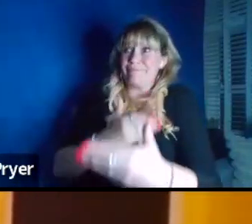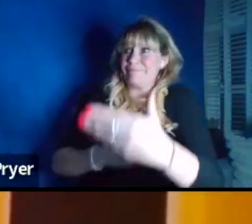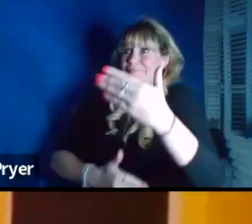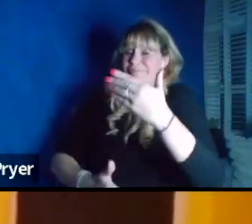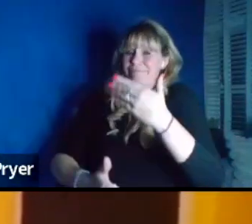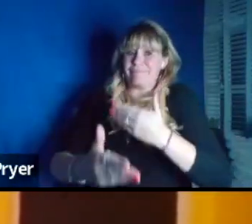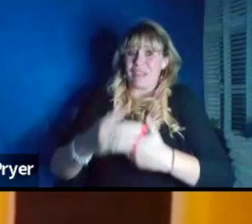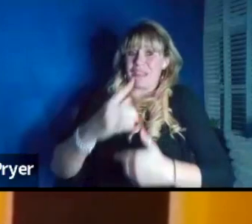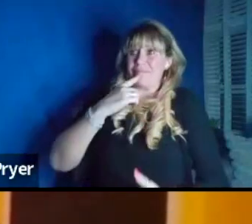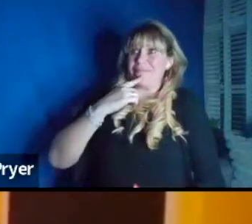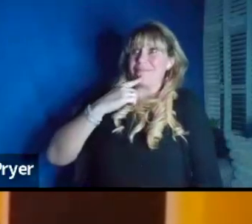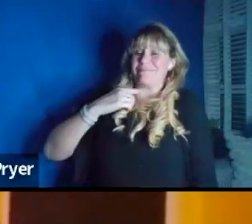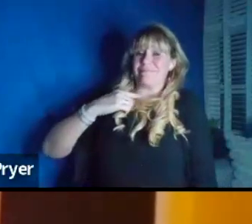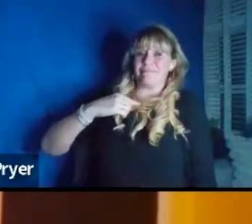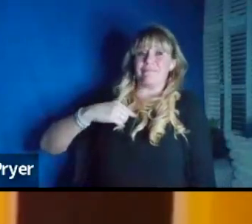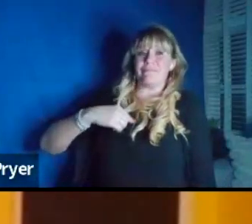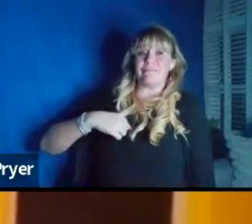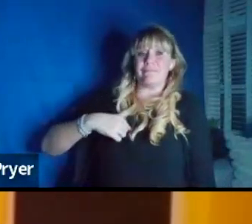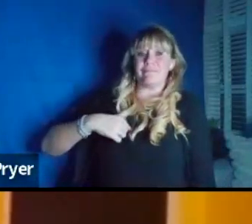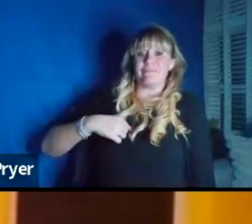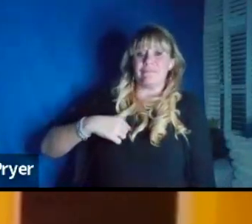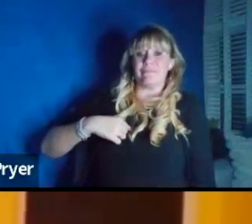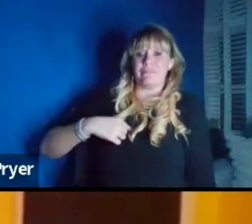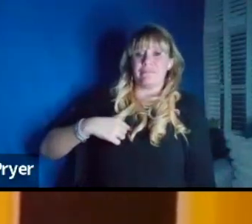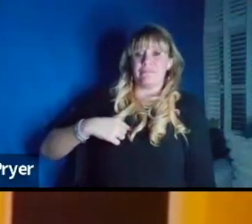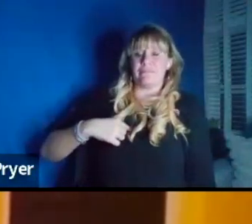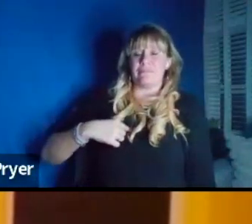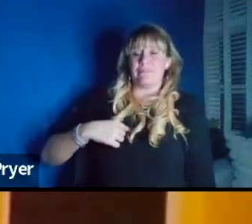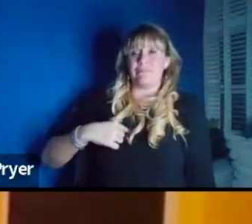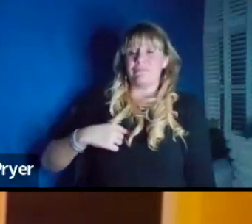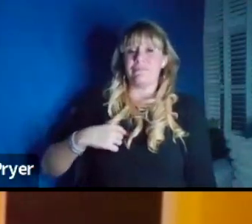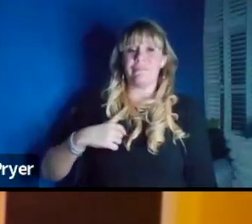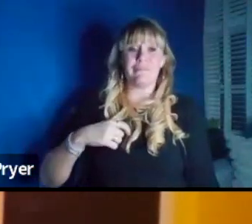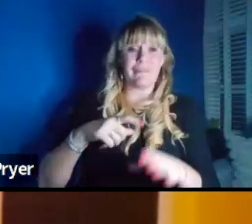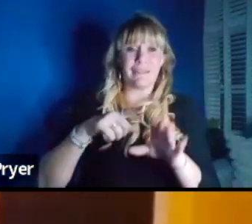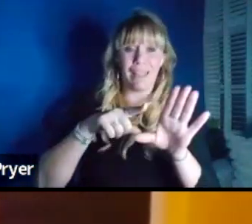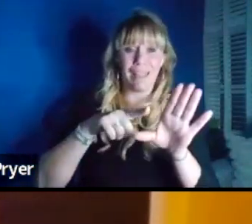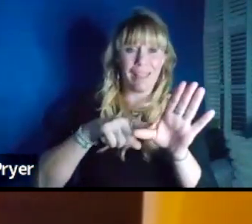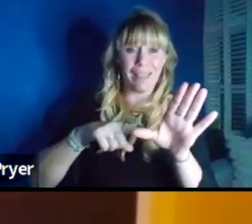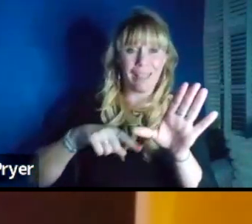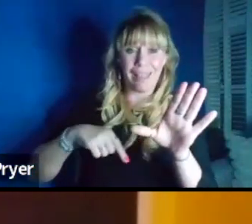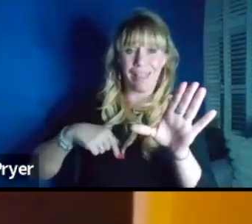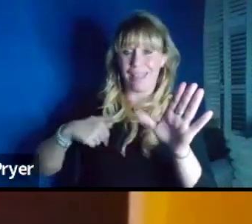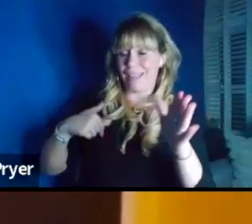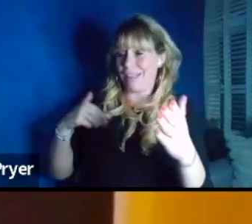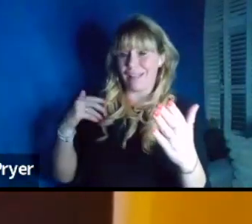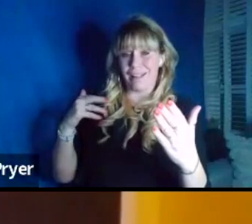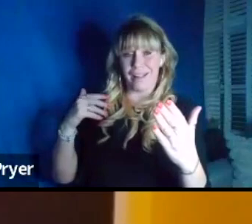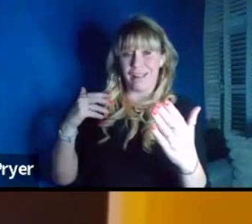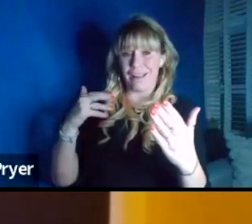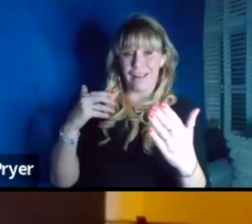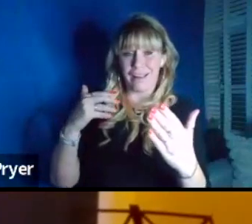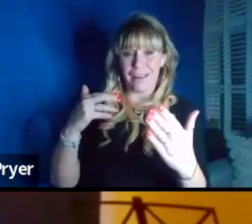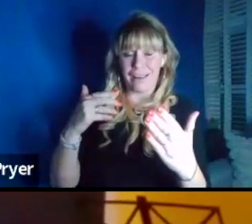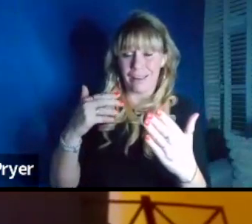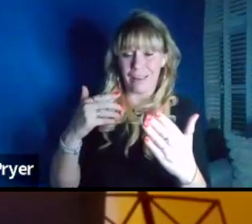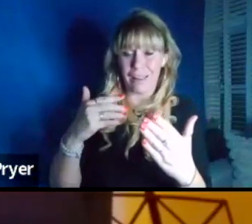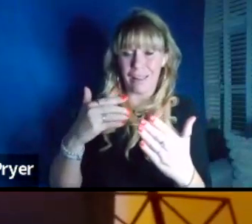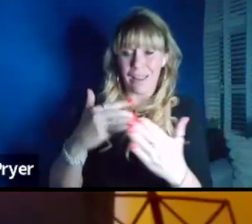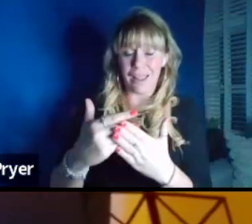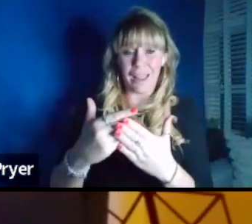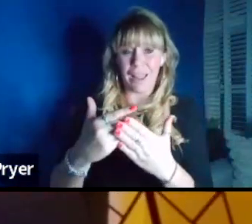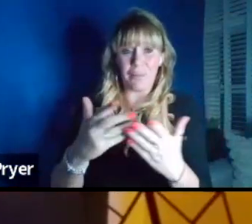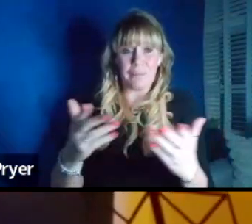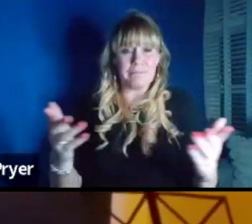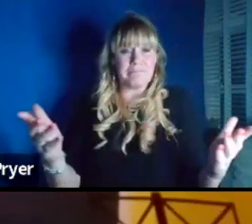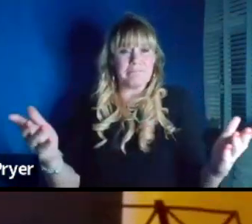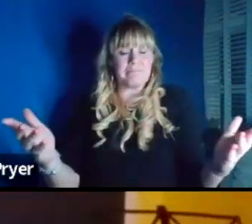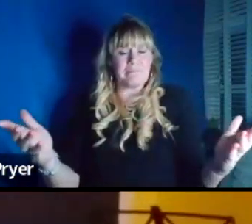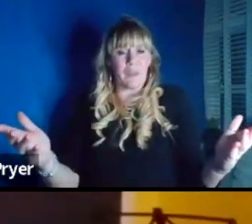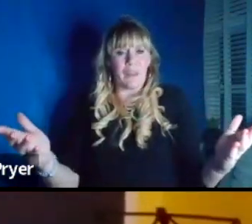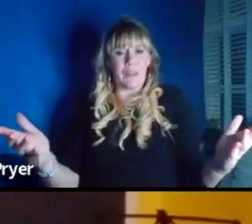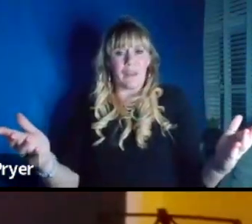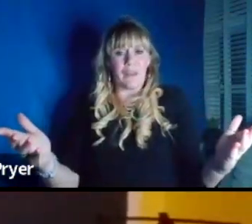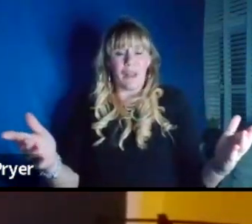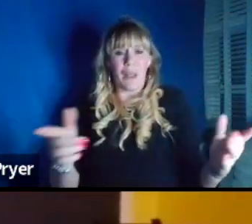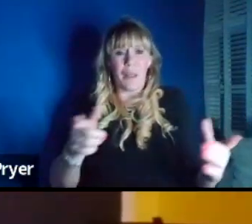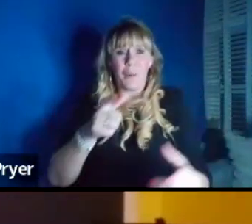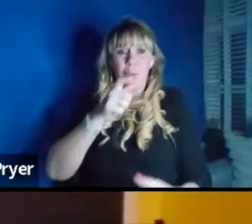Maybe if I told you the right words